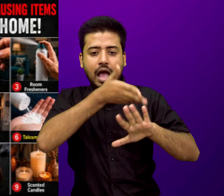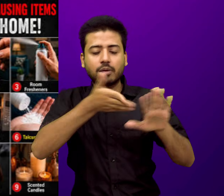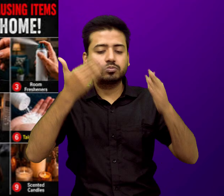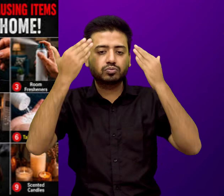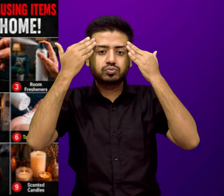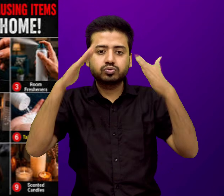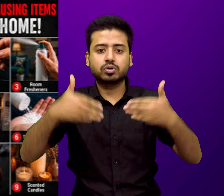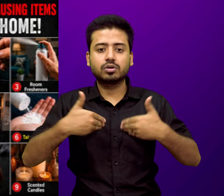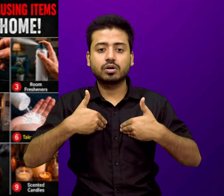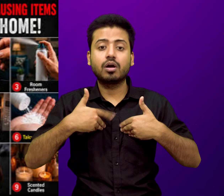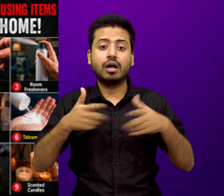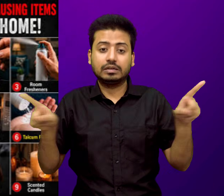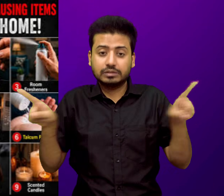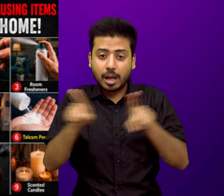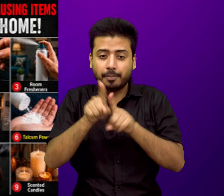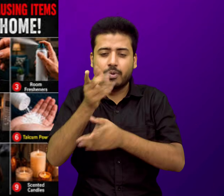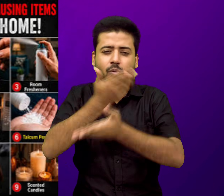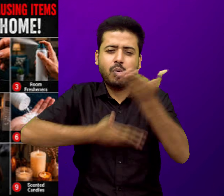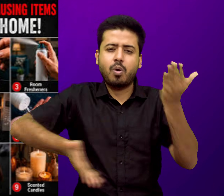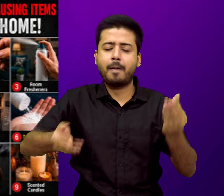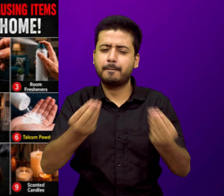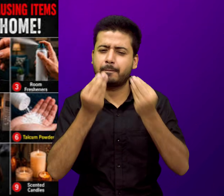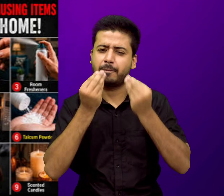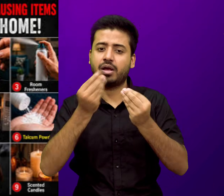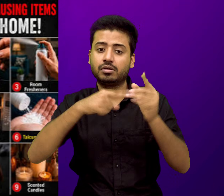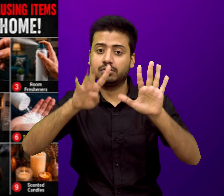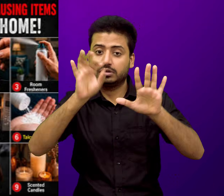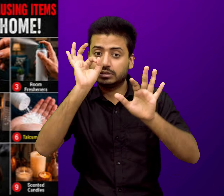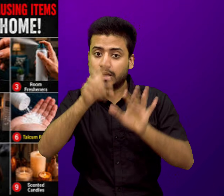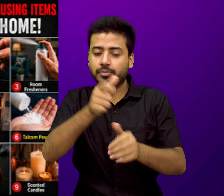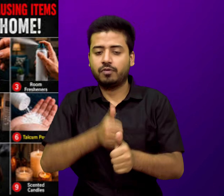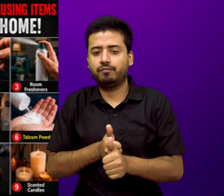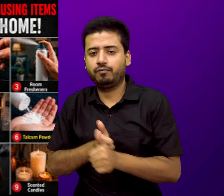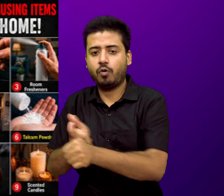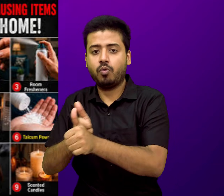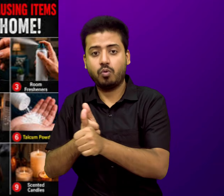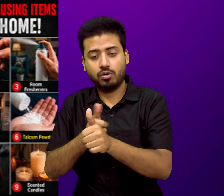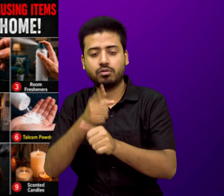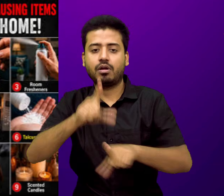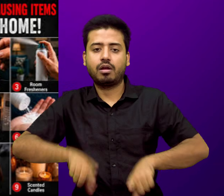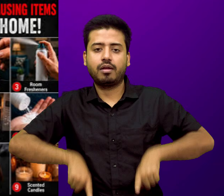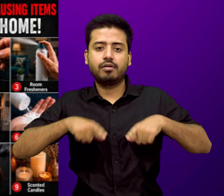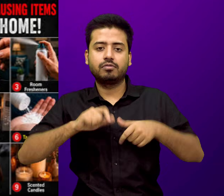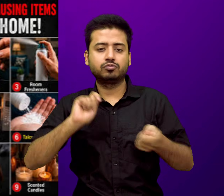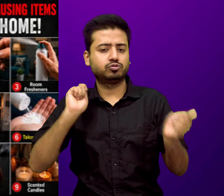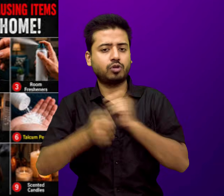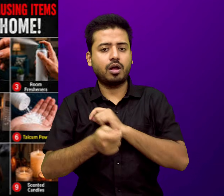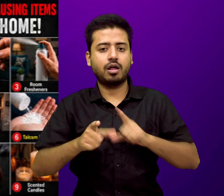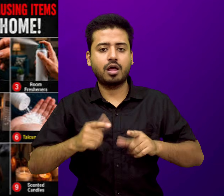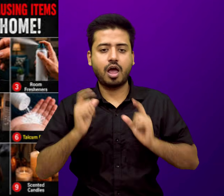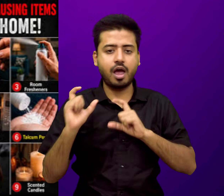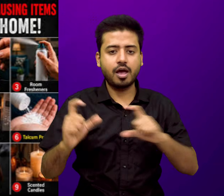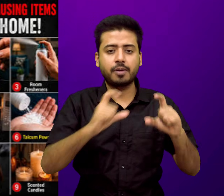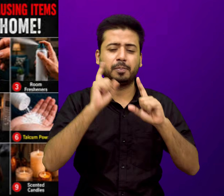your lungs. Ban/avvoid. Burning coils in closed bedrooms or poorly ventilated spaces. Talcum